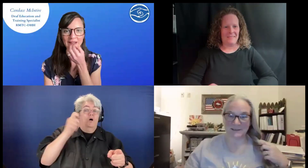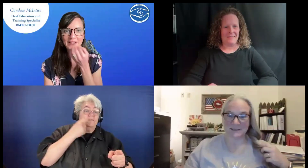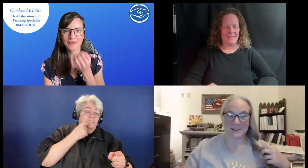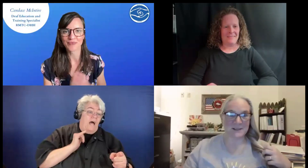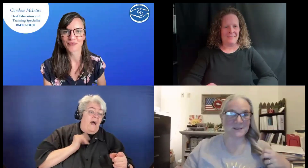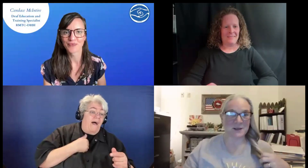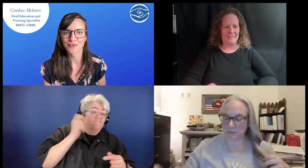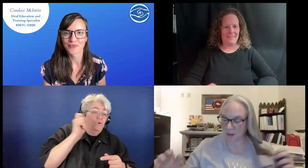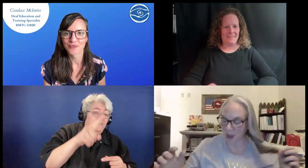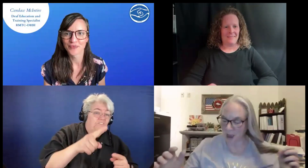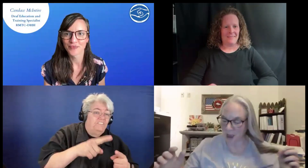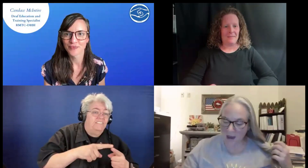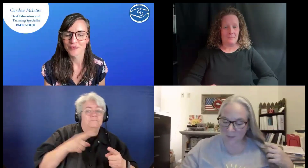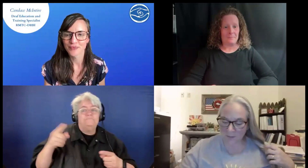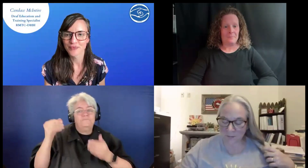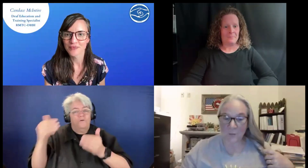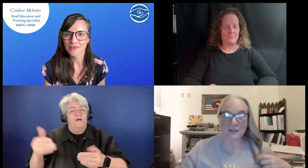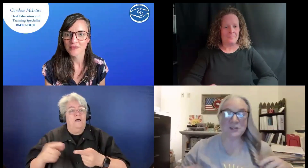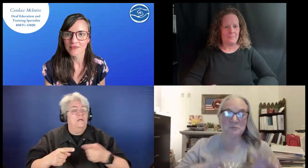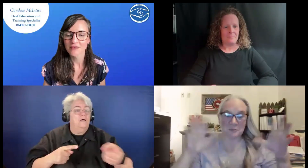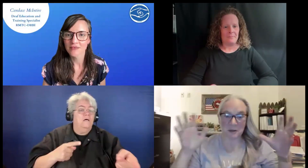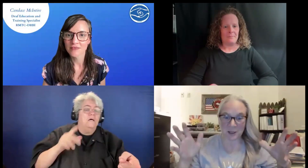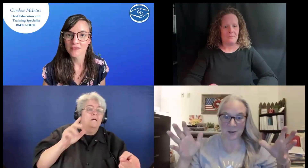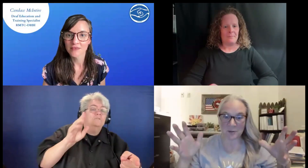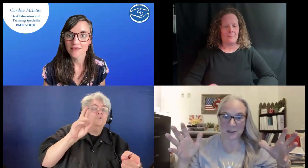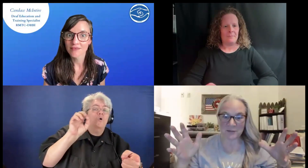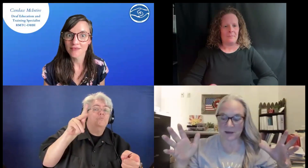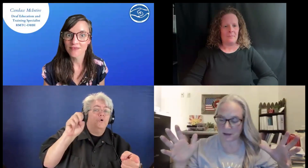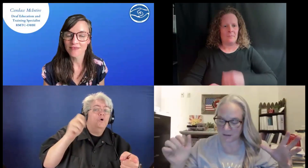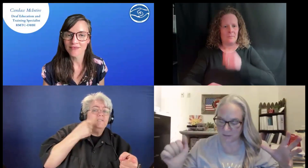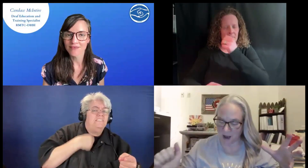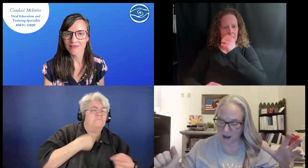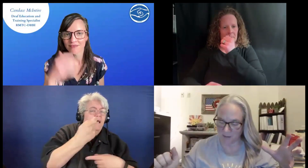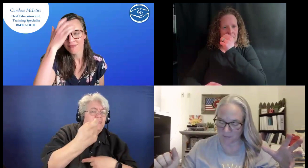Go ahead. So which a little bit of a